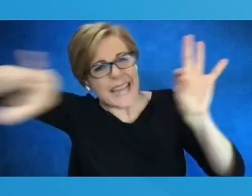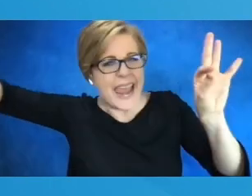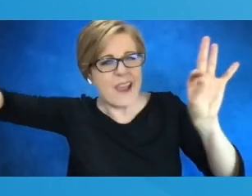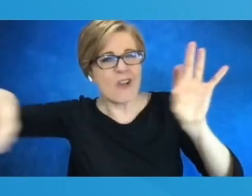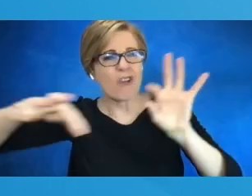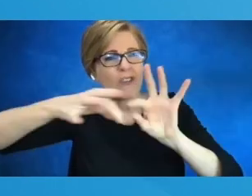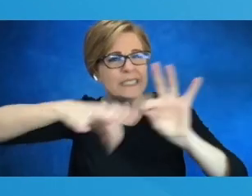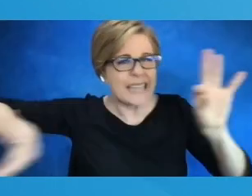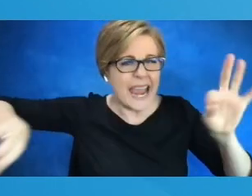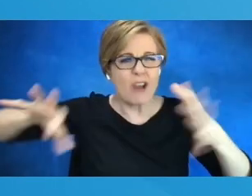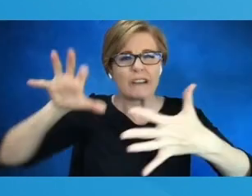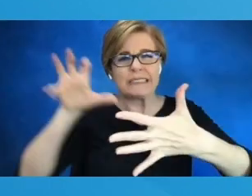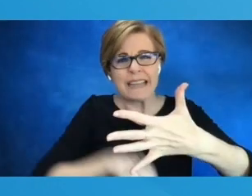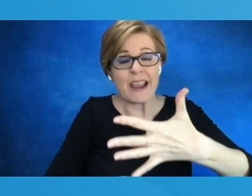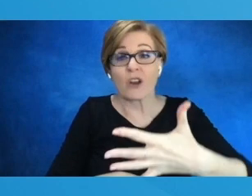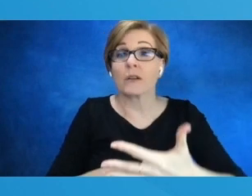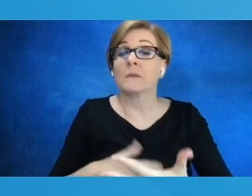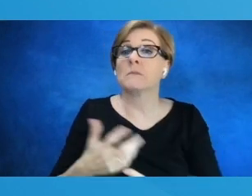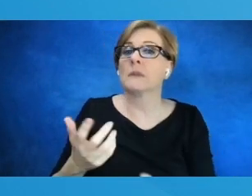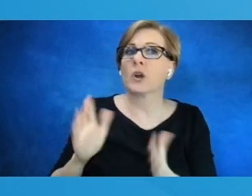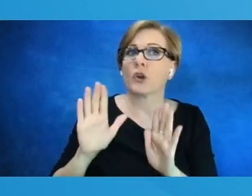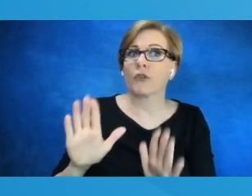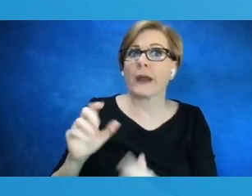I'm not sure that I know the answer to that.